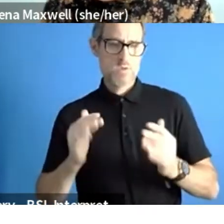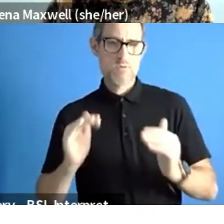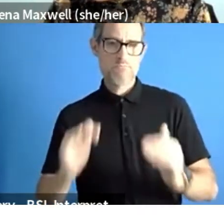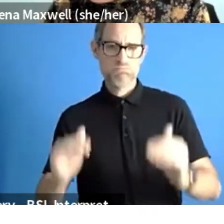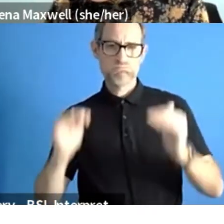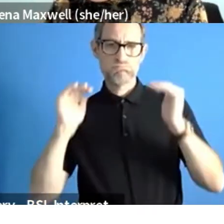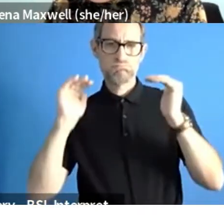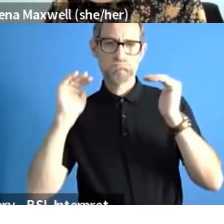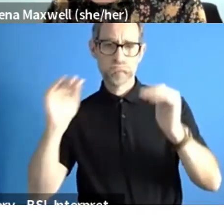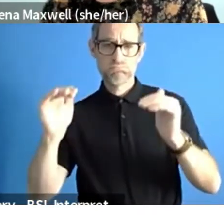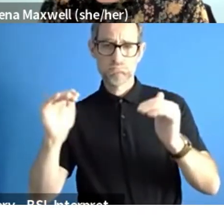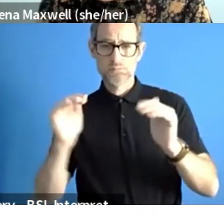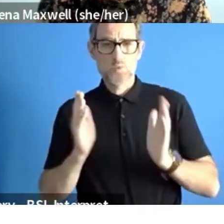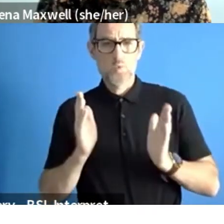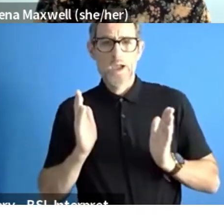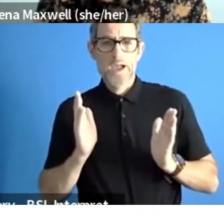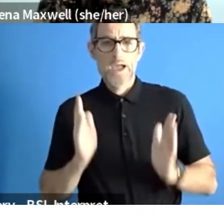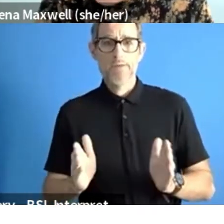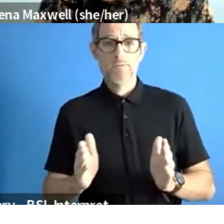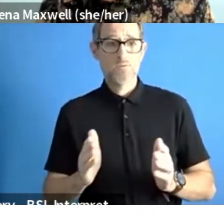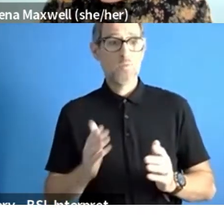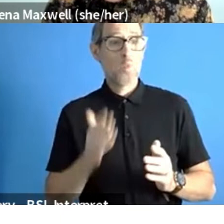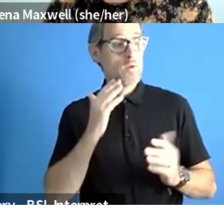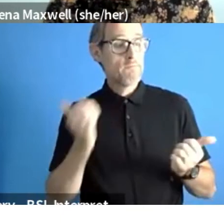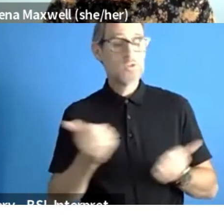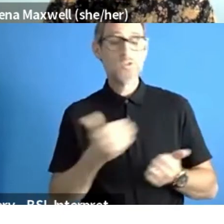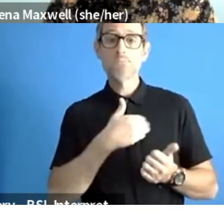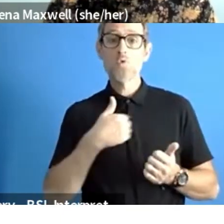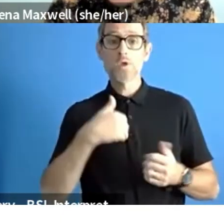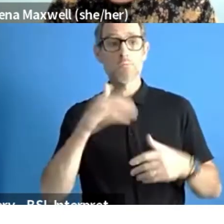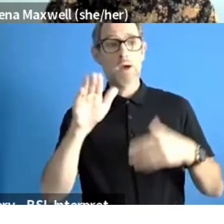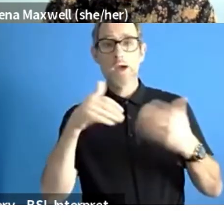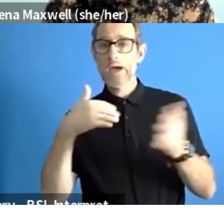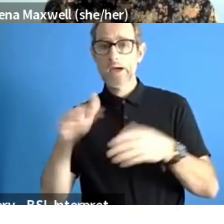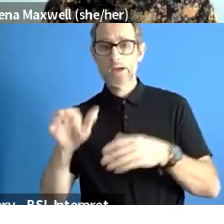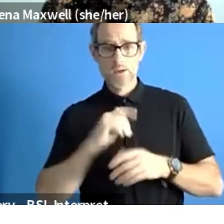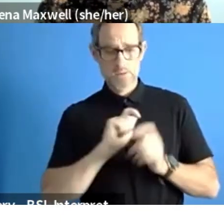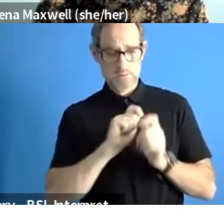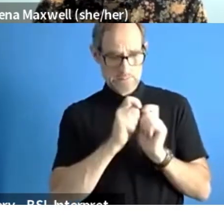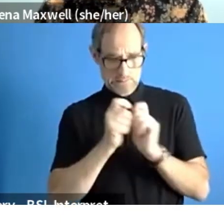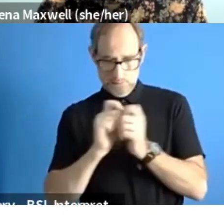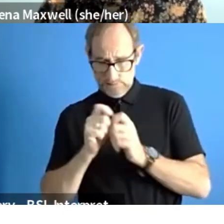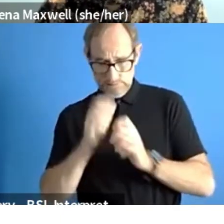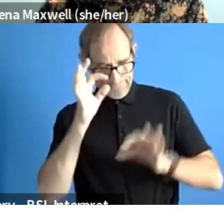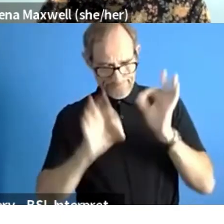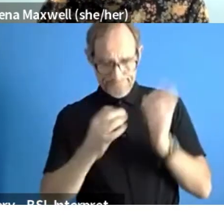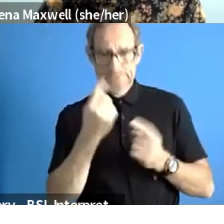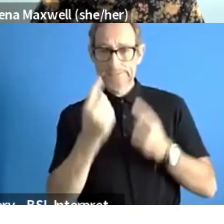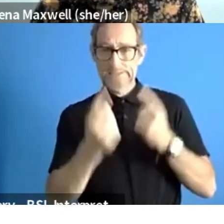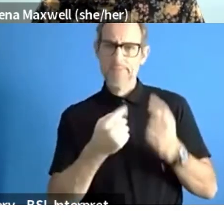changes we can all make as we leave here today and I have learned a lot working with Marianne and Simon despite the fact that I have been working in